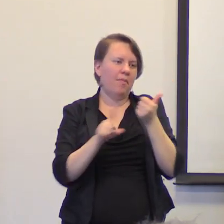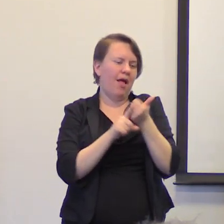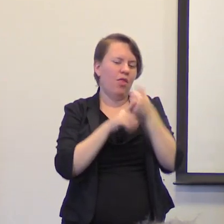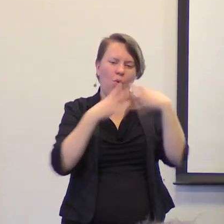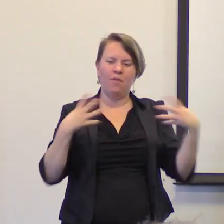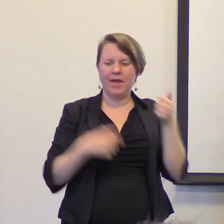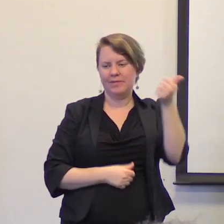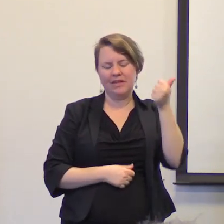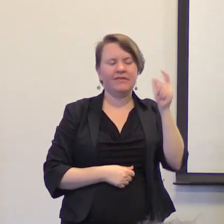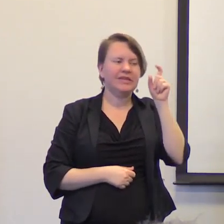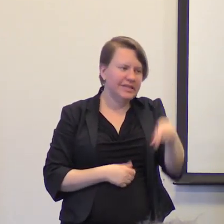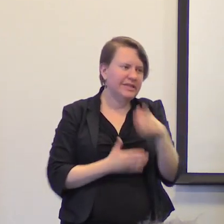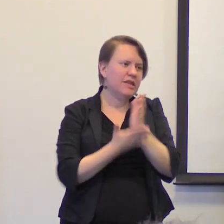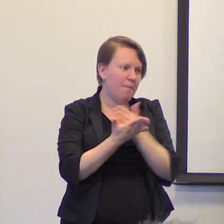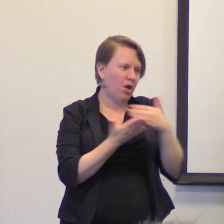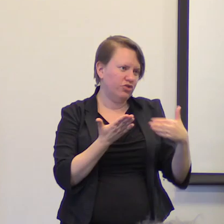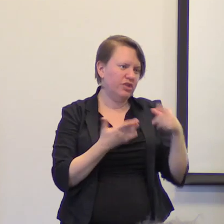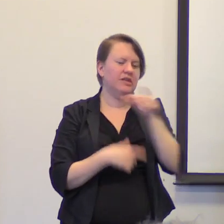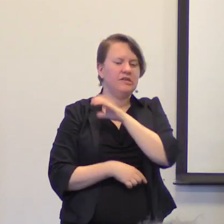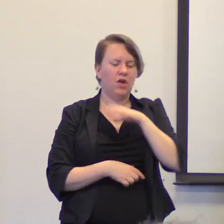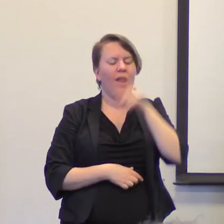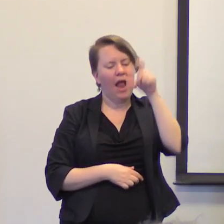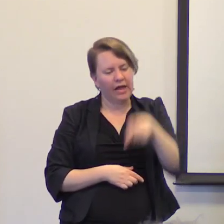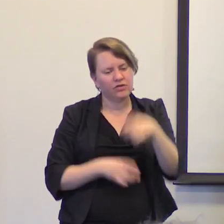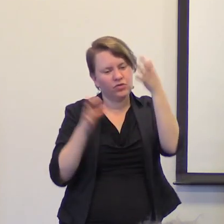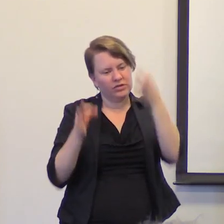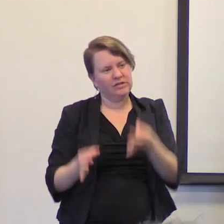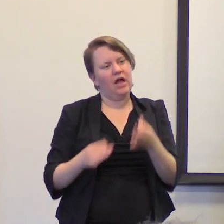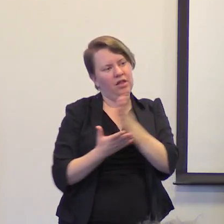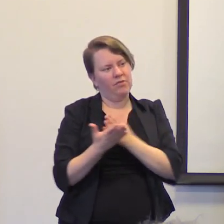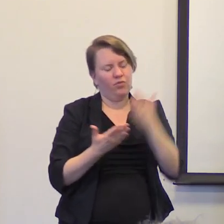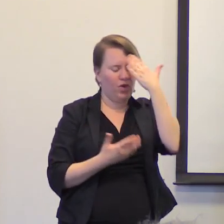to do that, and it's Congress that has to decide the budget. We know he can't do that.